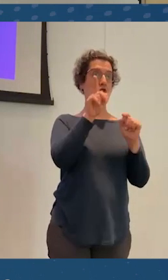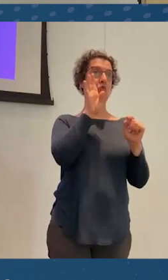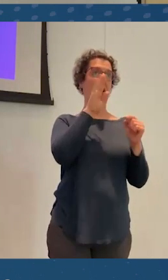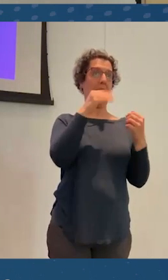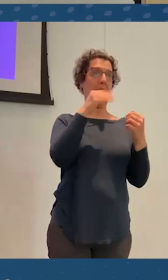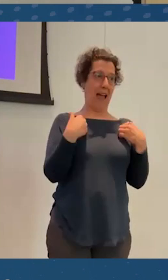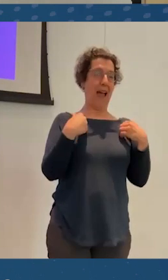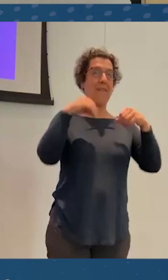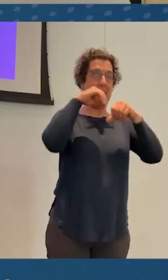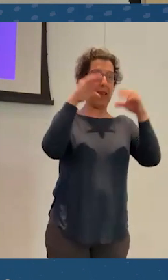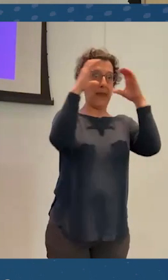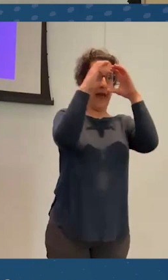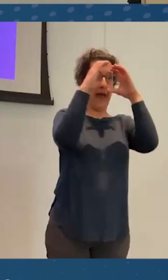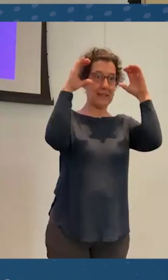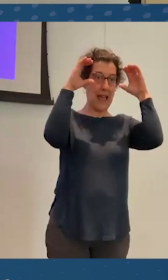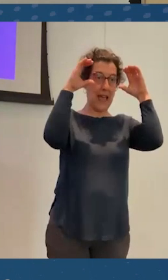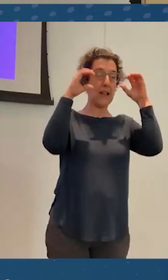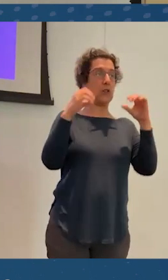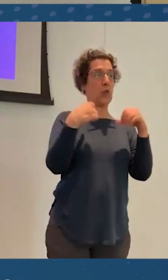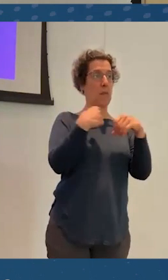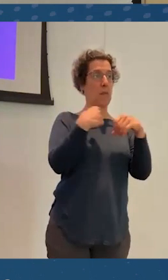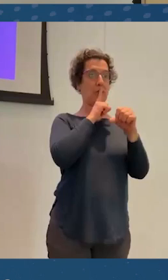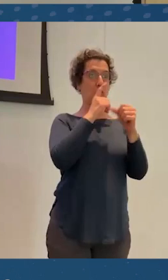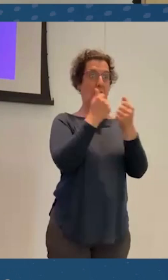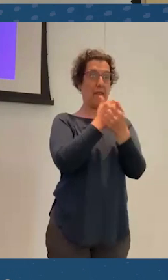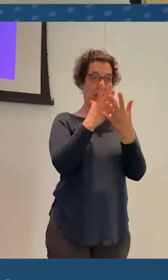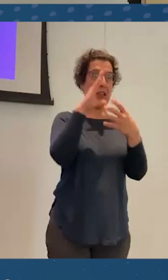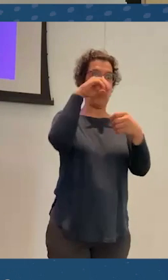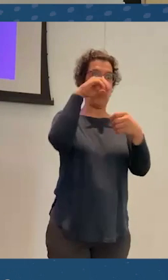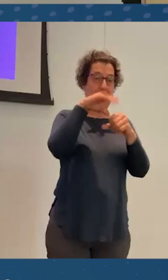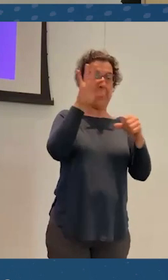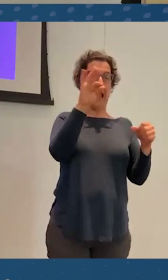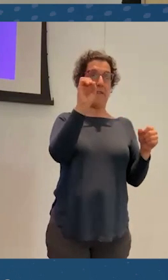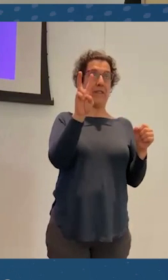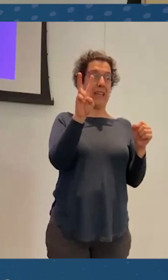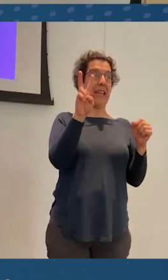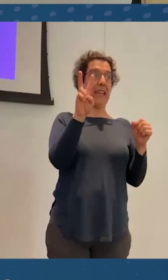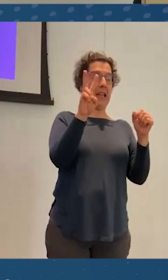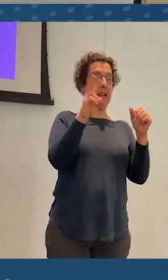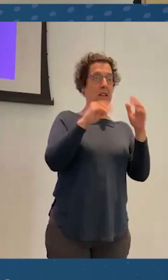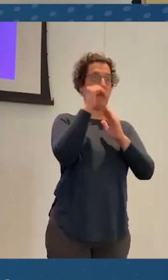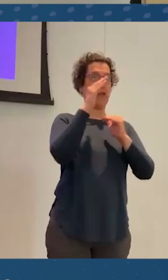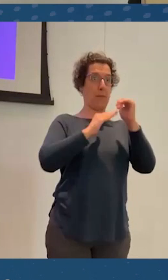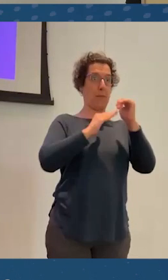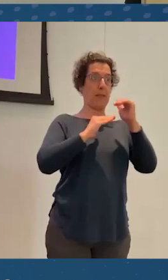for making sure that things fit inside of that FOV comfortably.